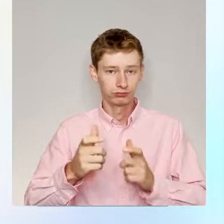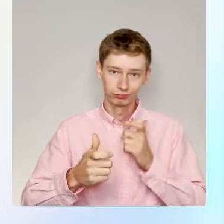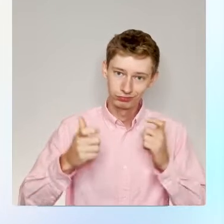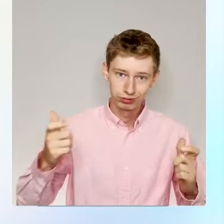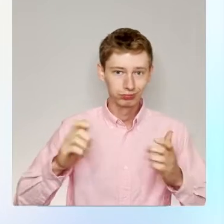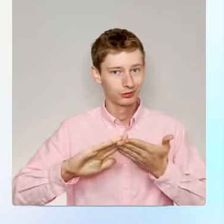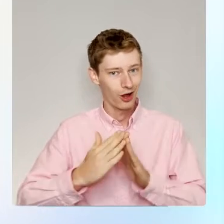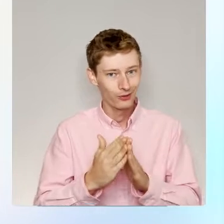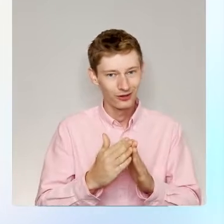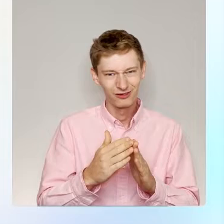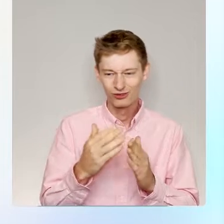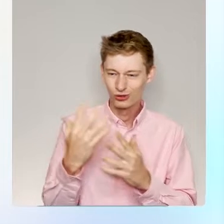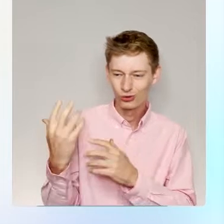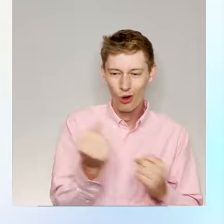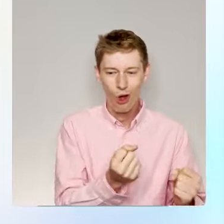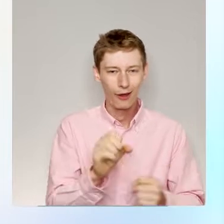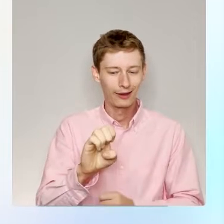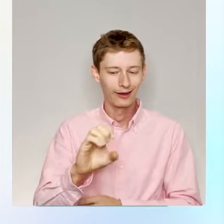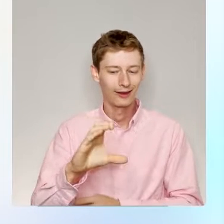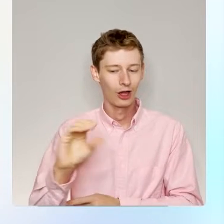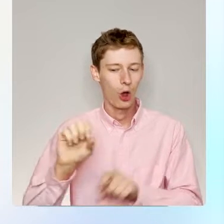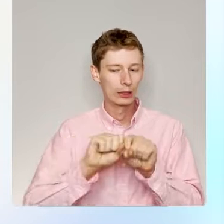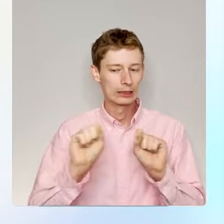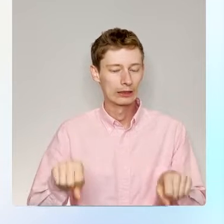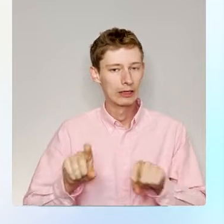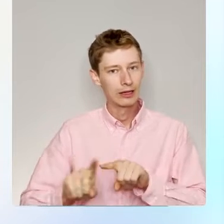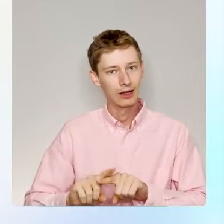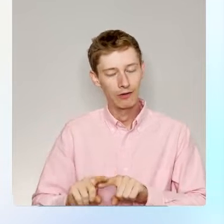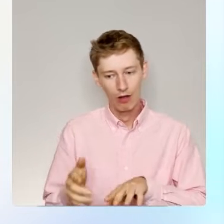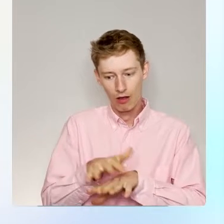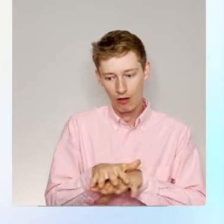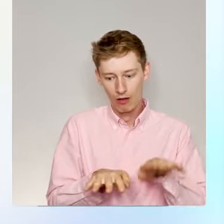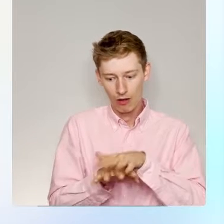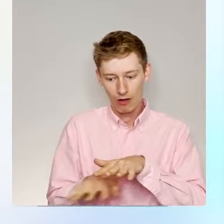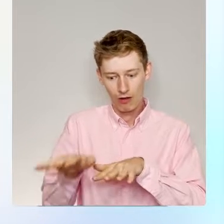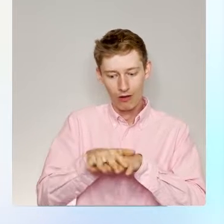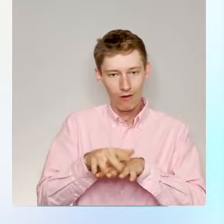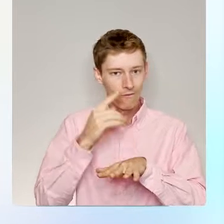of different components which layer on top of Three.js to provide things like physics, AI,